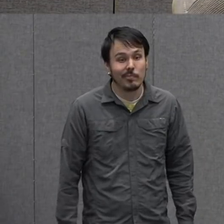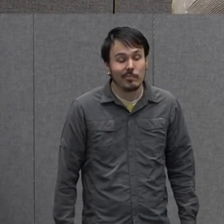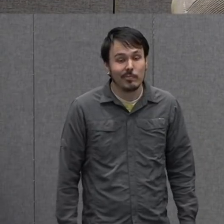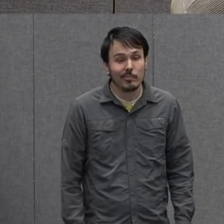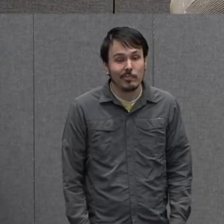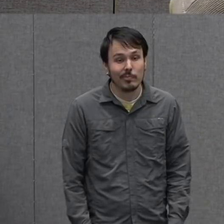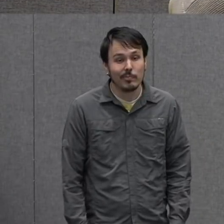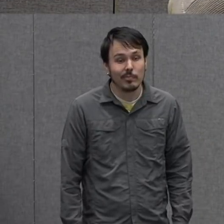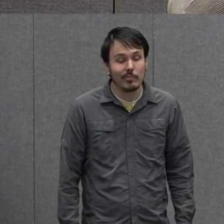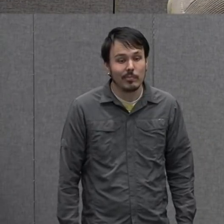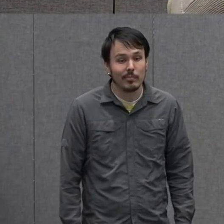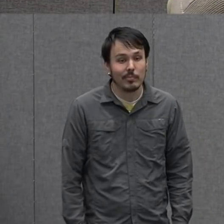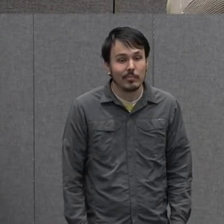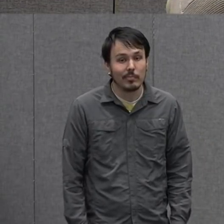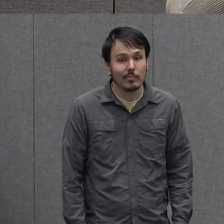Well, then I think I'm gonna go with,